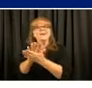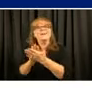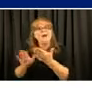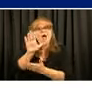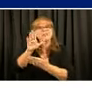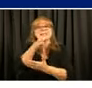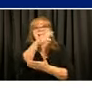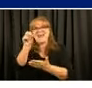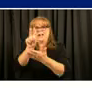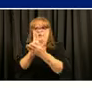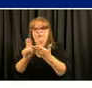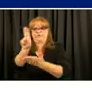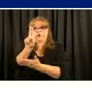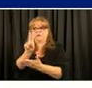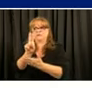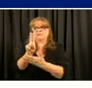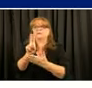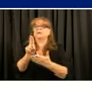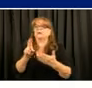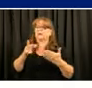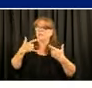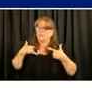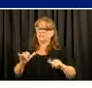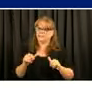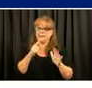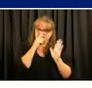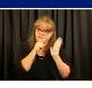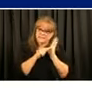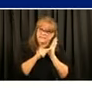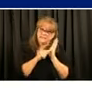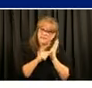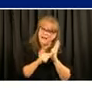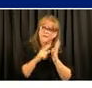that are under investigation right now expect that number to double probably by the end of this week